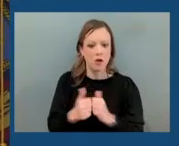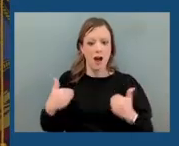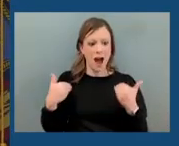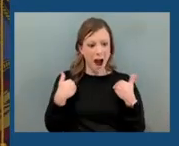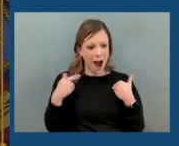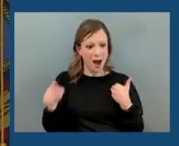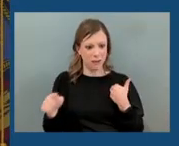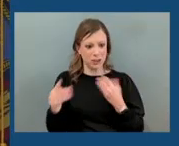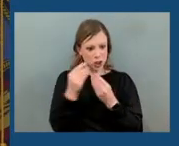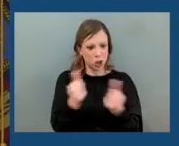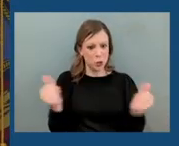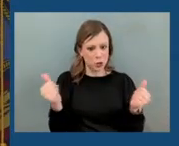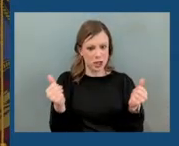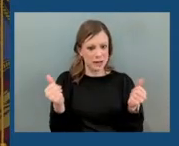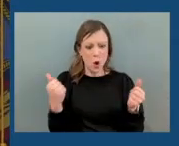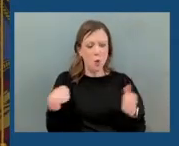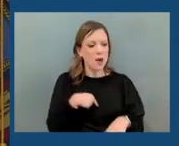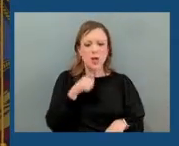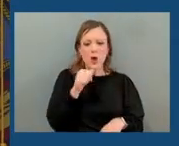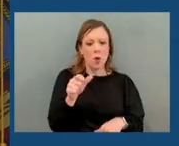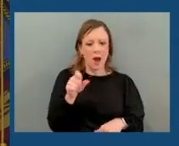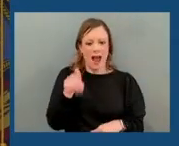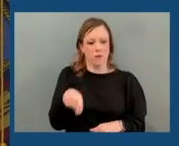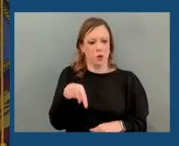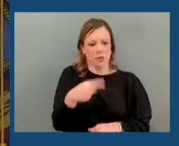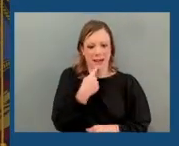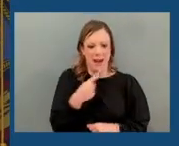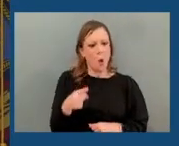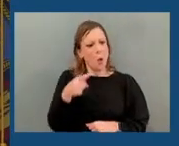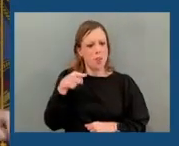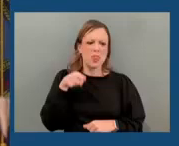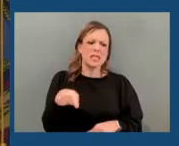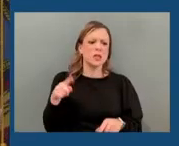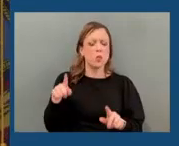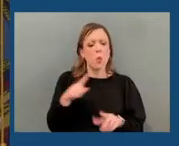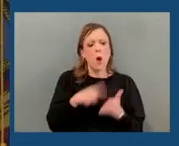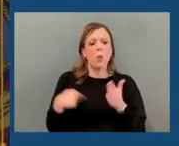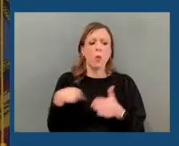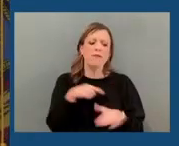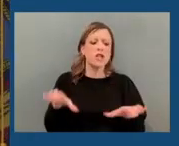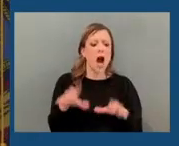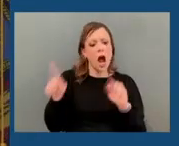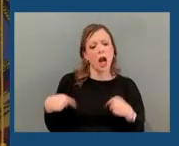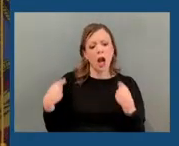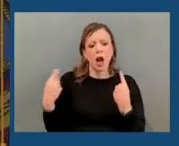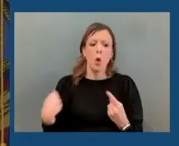because if we did that crime rate would keep going up right now instead of coming down in almost every category, the way it is,